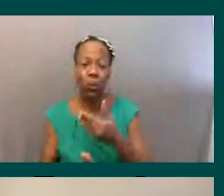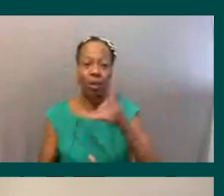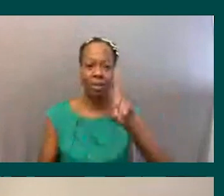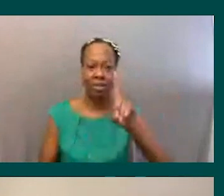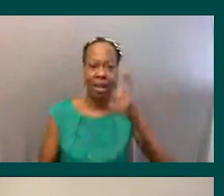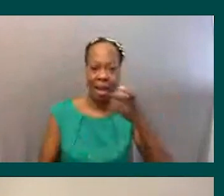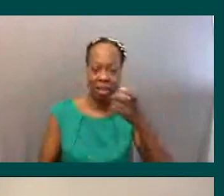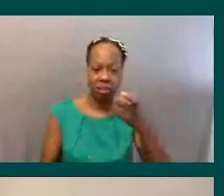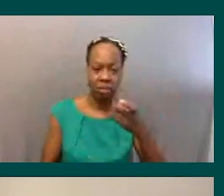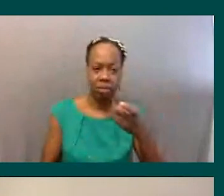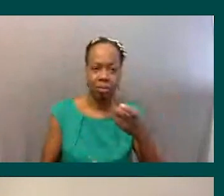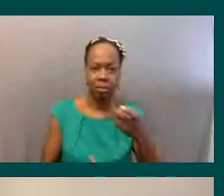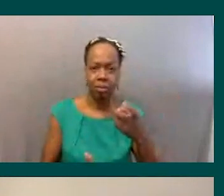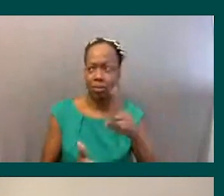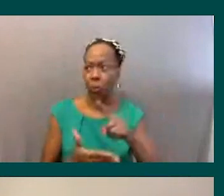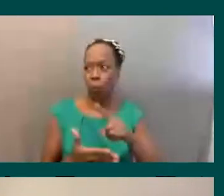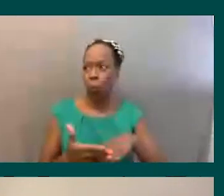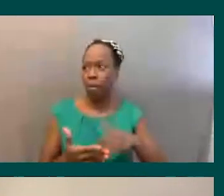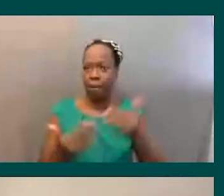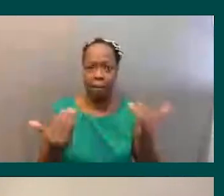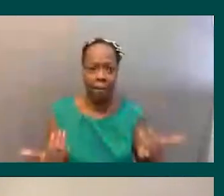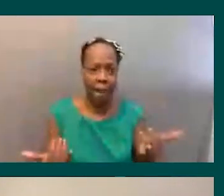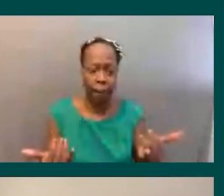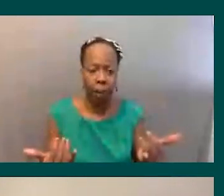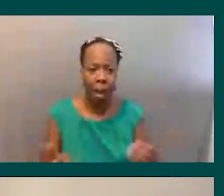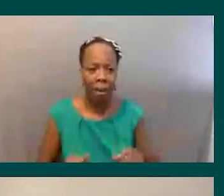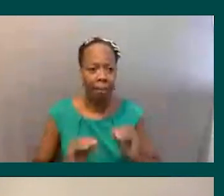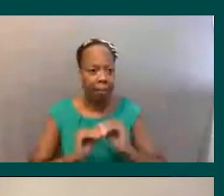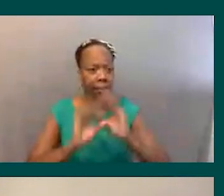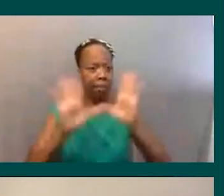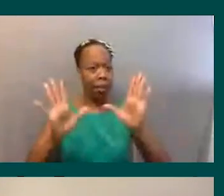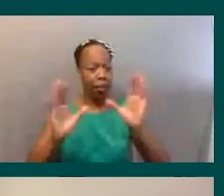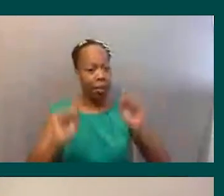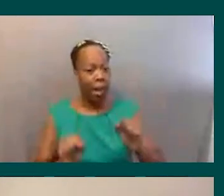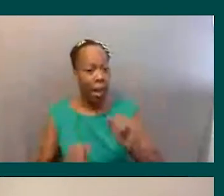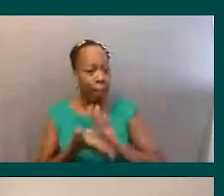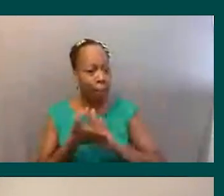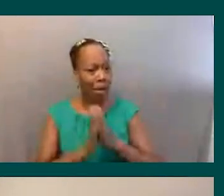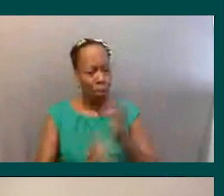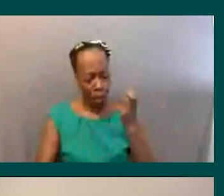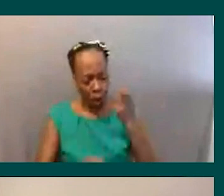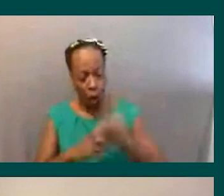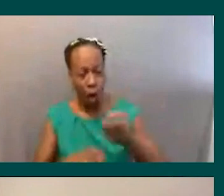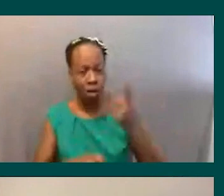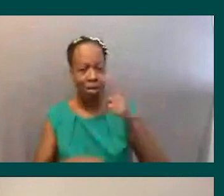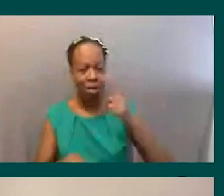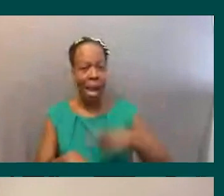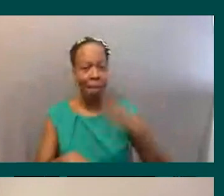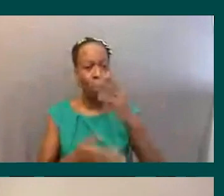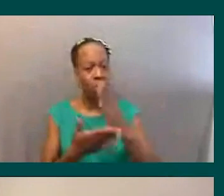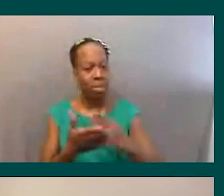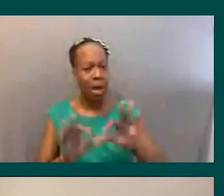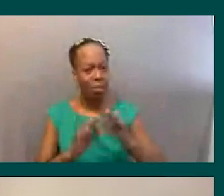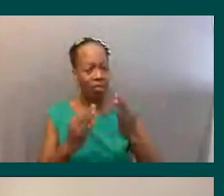Obviously, it can be a very hard time for some families and potentially frightening time because of this unknown,